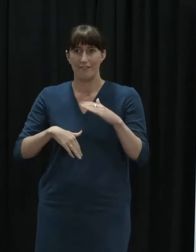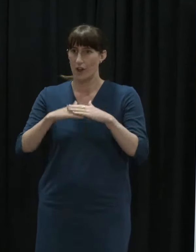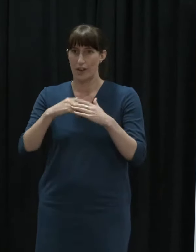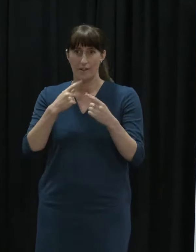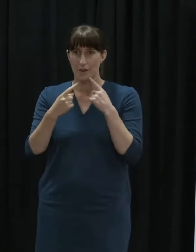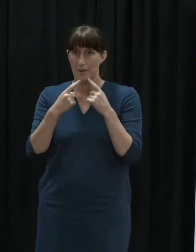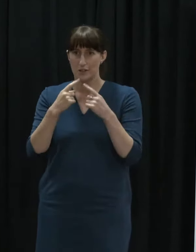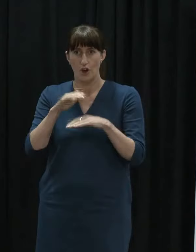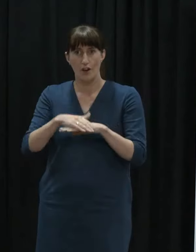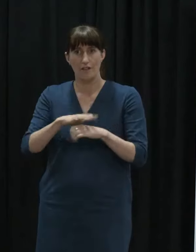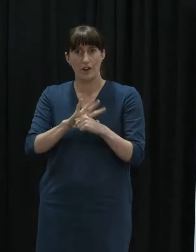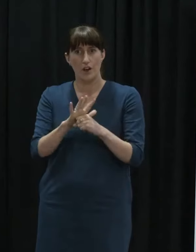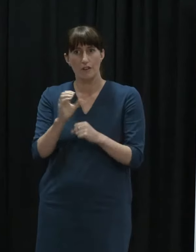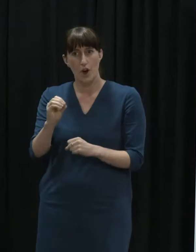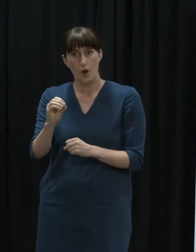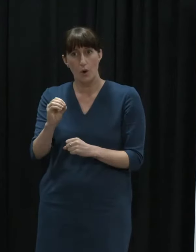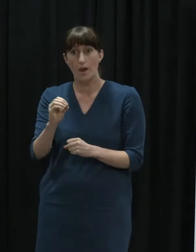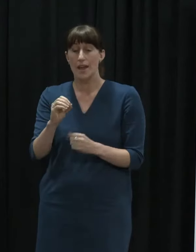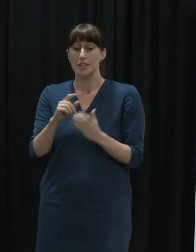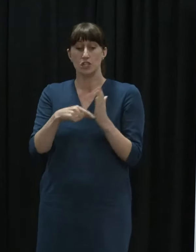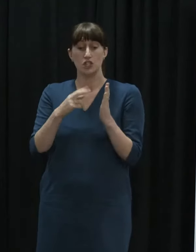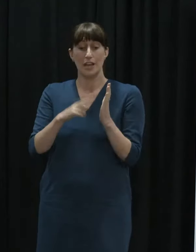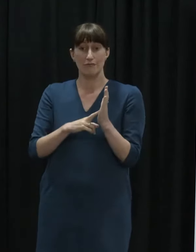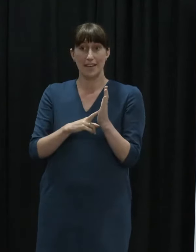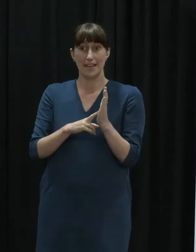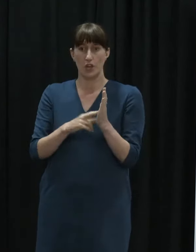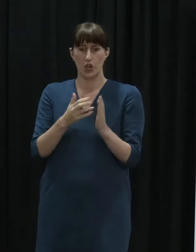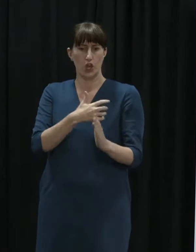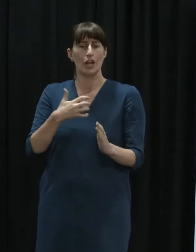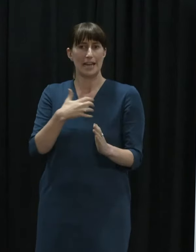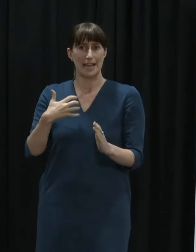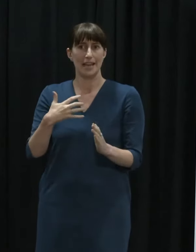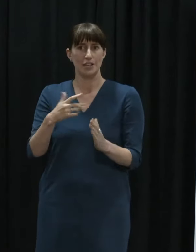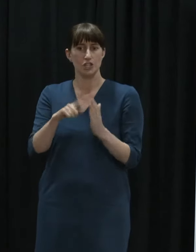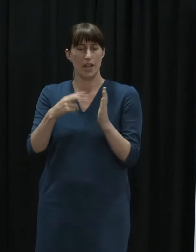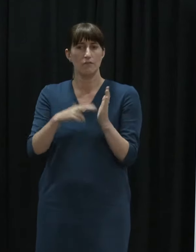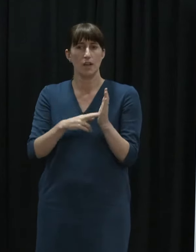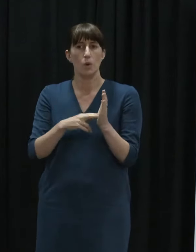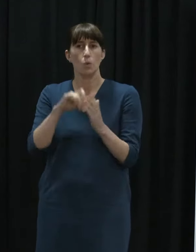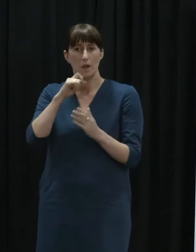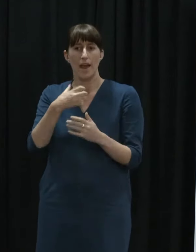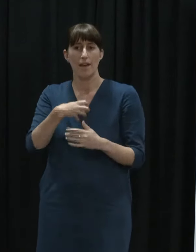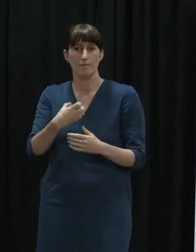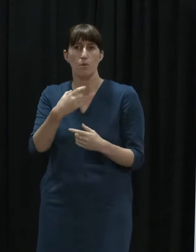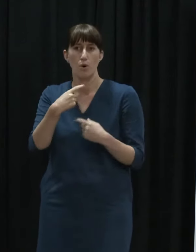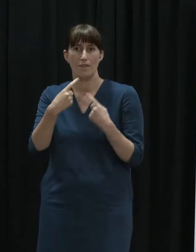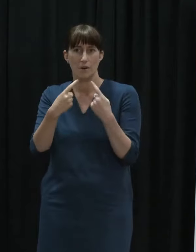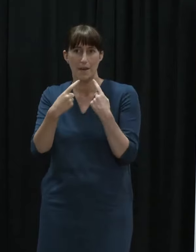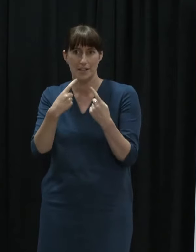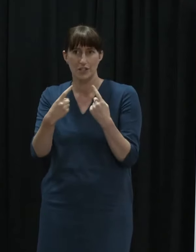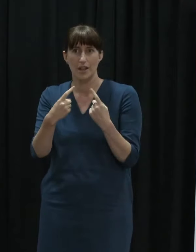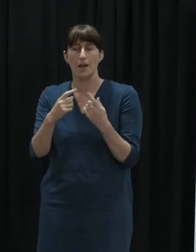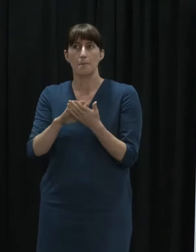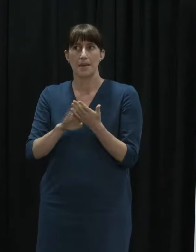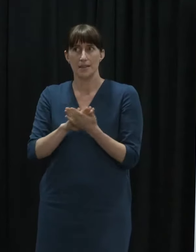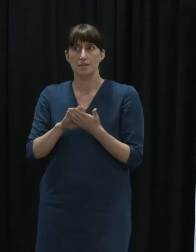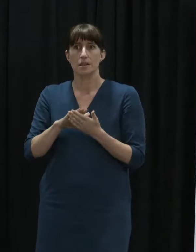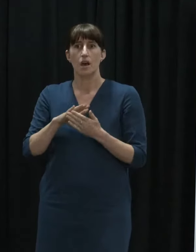how recent your last dose was. Our view is we will know even